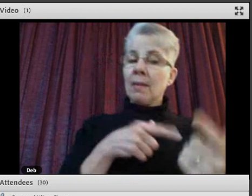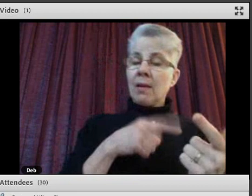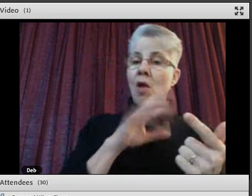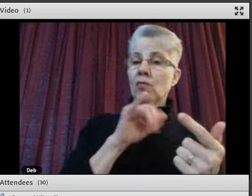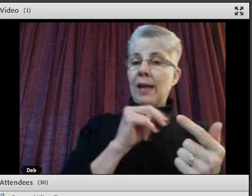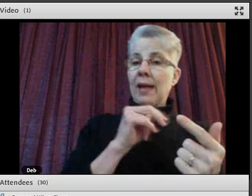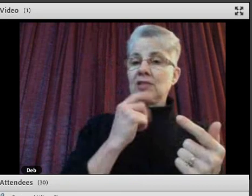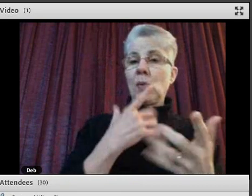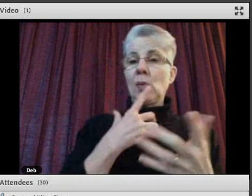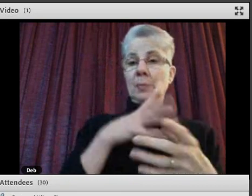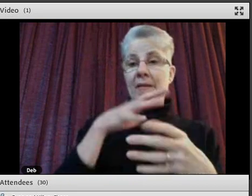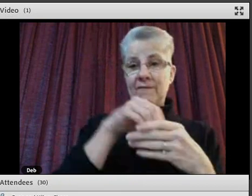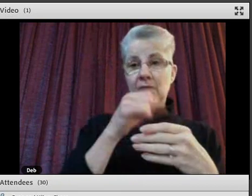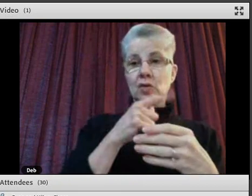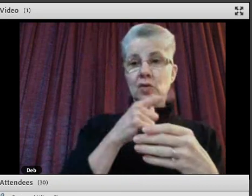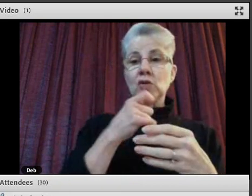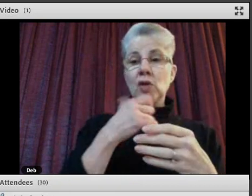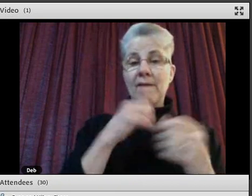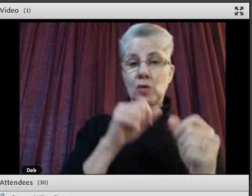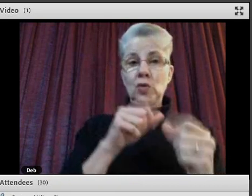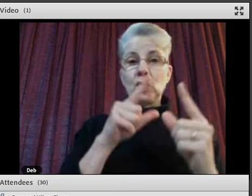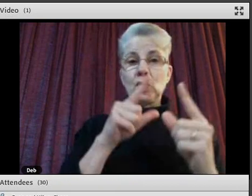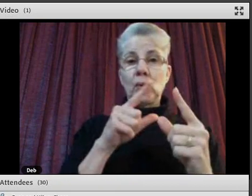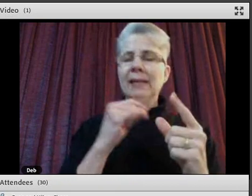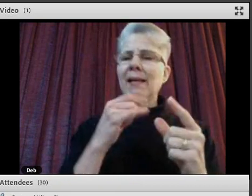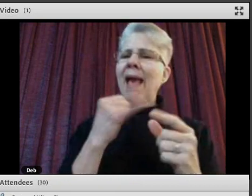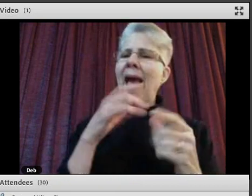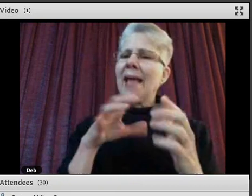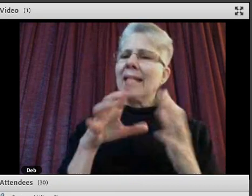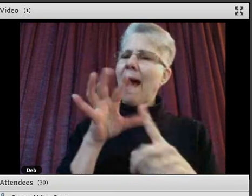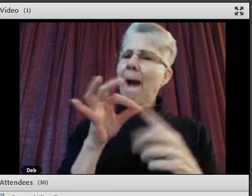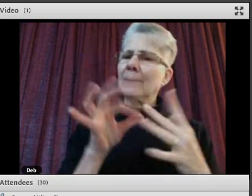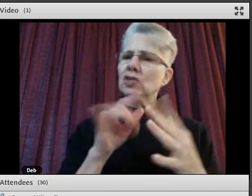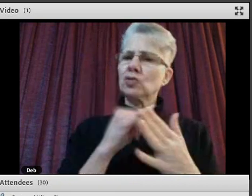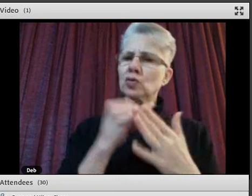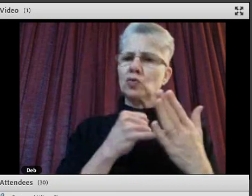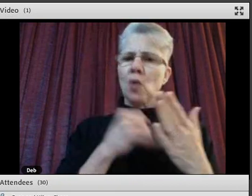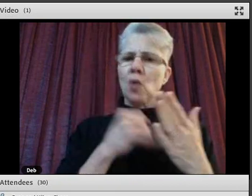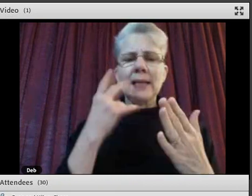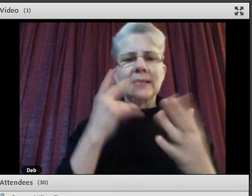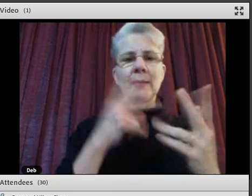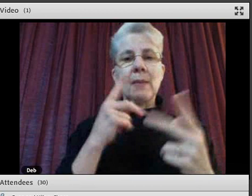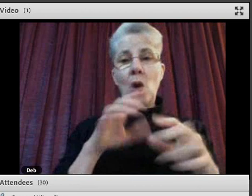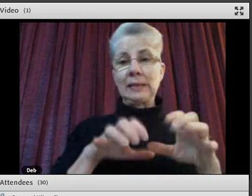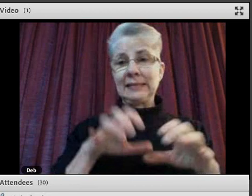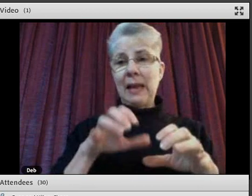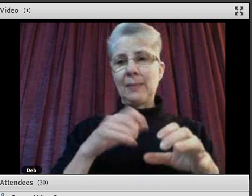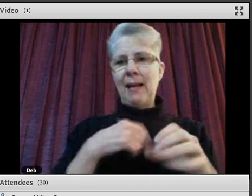So right now, you should have up on your screen an option to draw. I see that people are typing there, and I love to see where everyone's coming from.